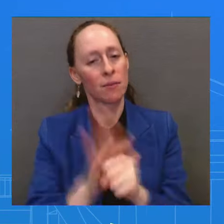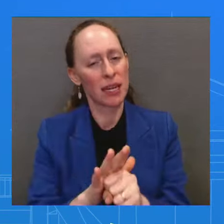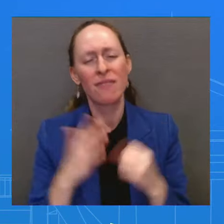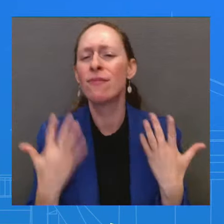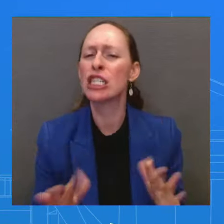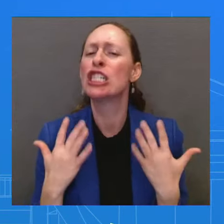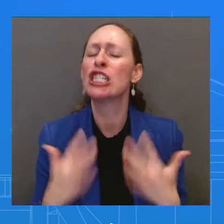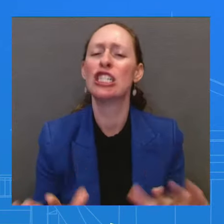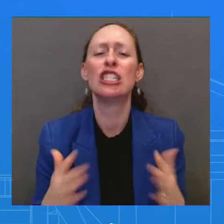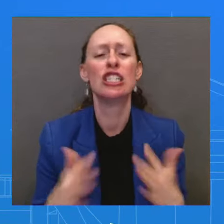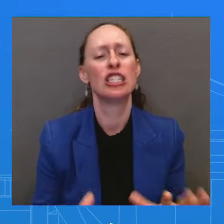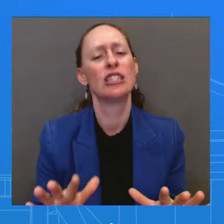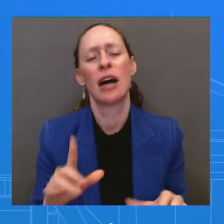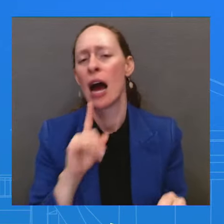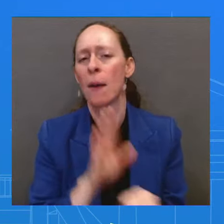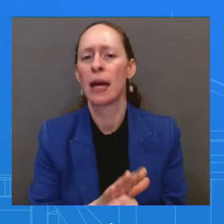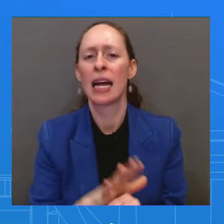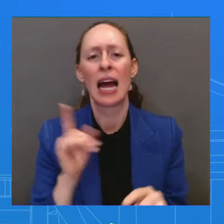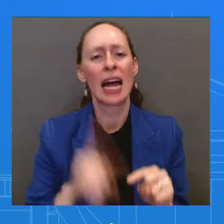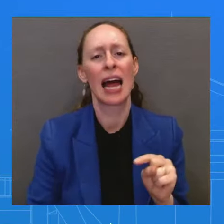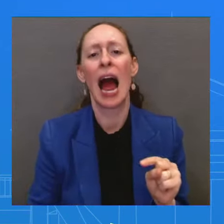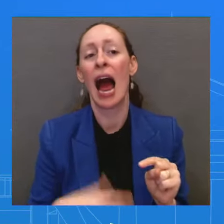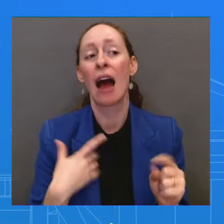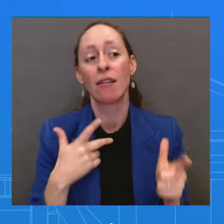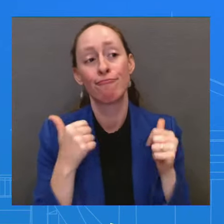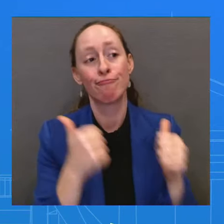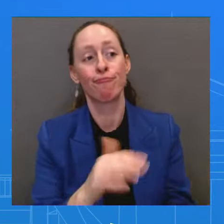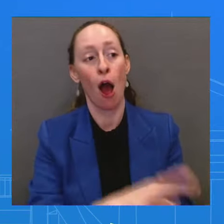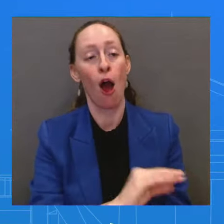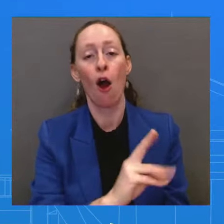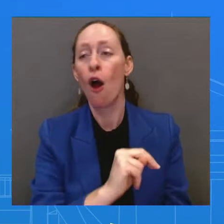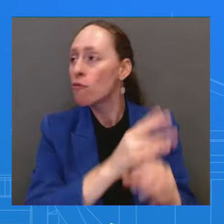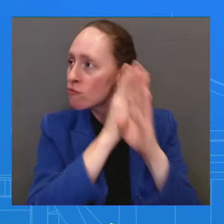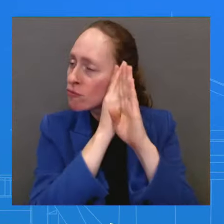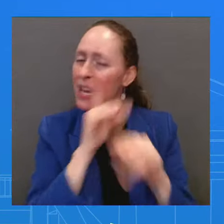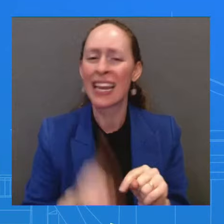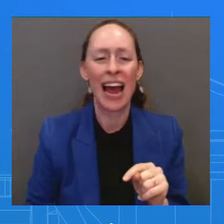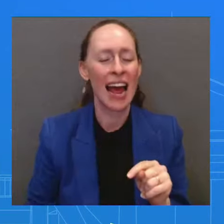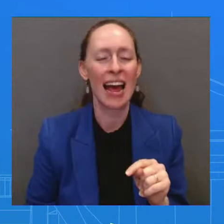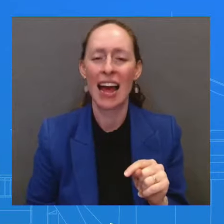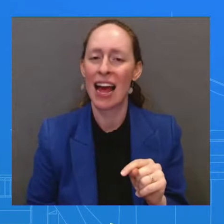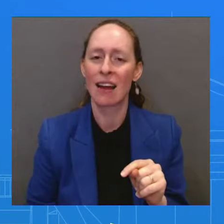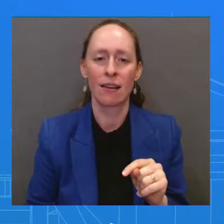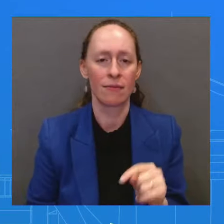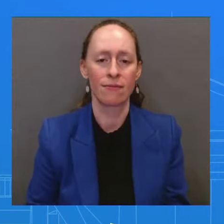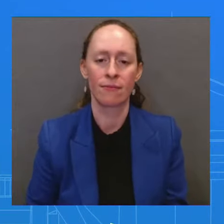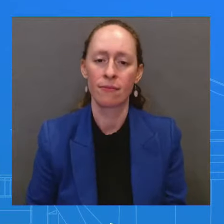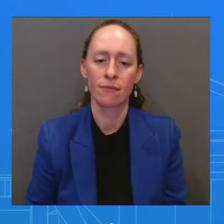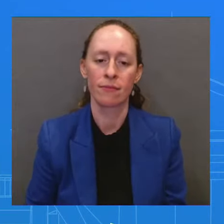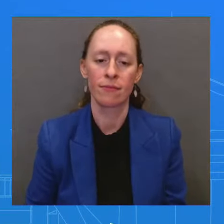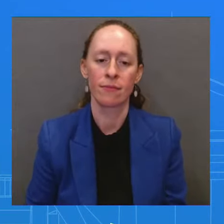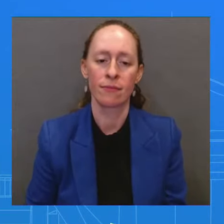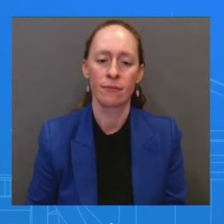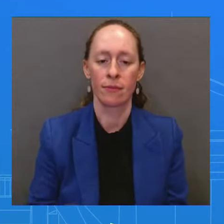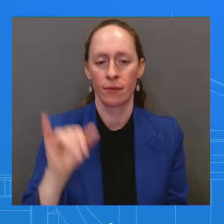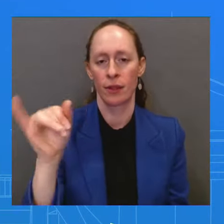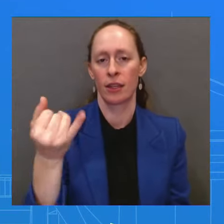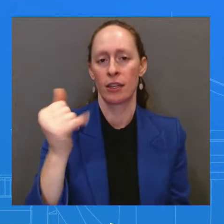And, you know, the National Security Advisor, Jake Sullivan, said this the last time he was at the podium -- is that the cost of doing nothing is so much greater